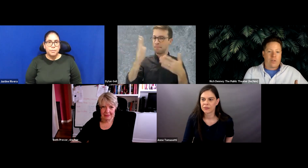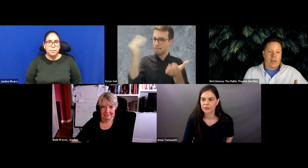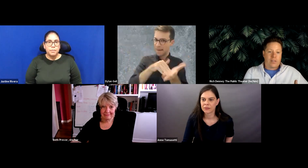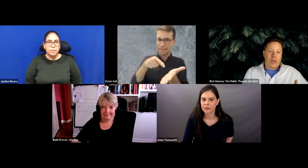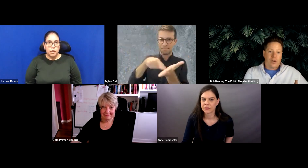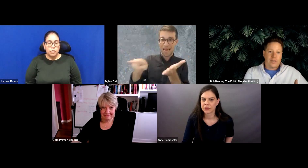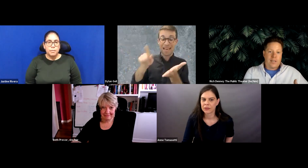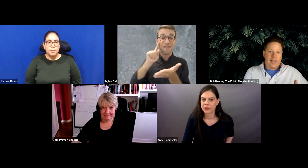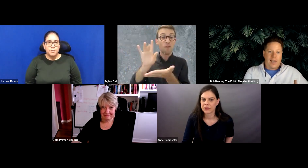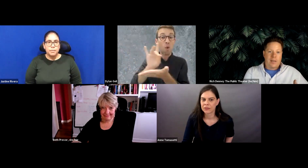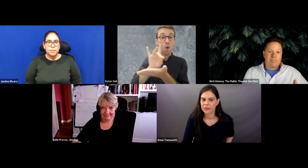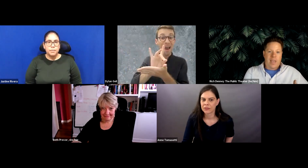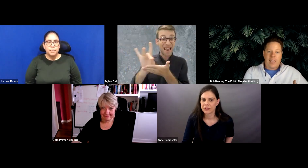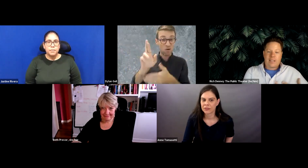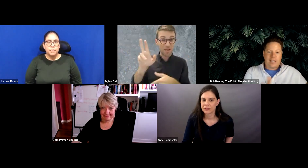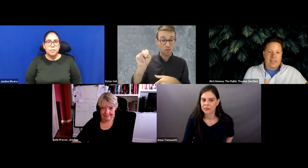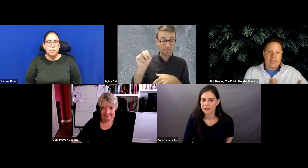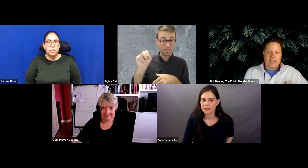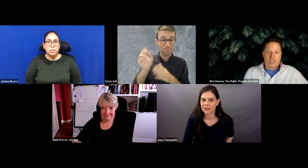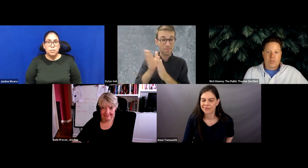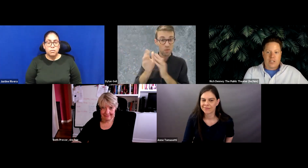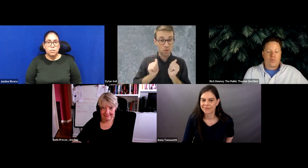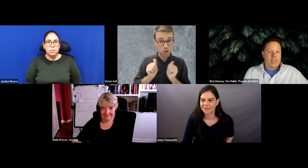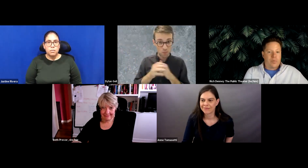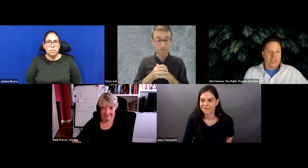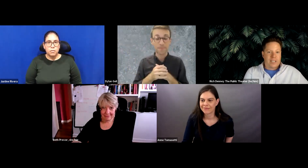week run of the show. And it's just, it's really important to